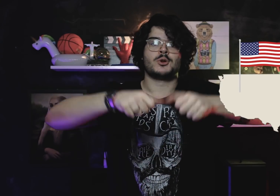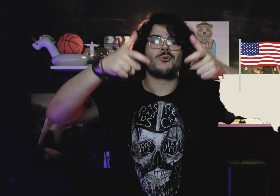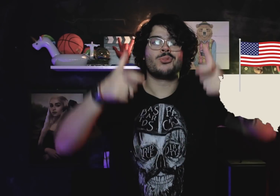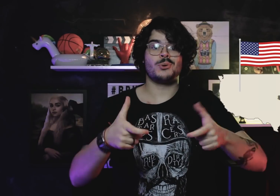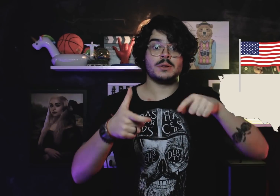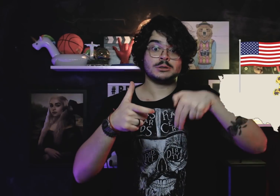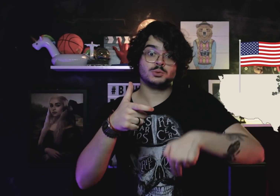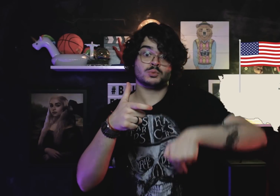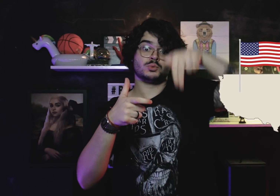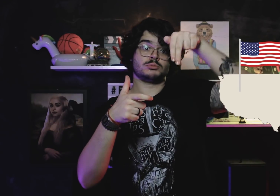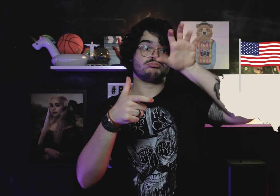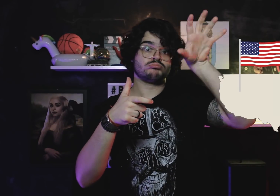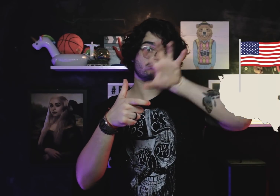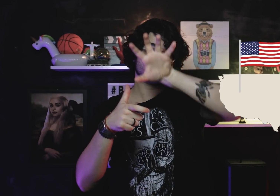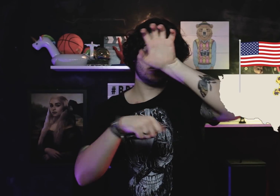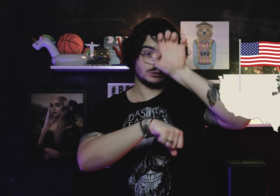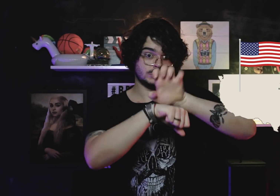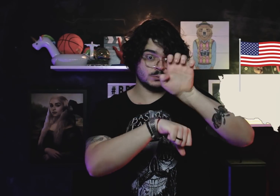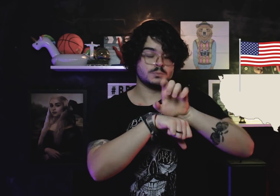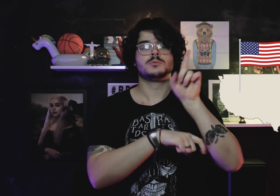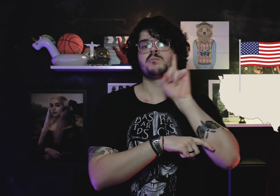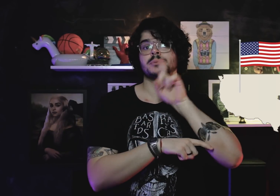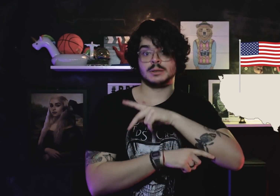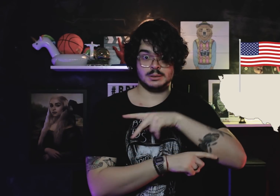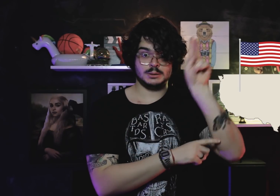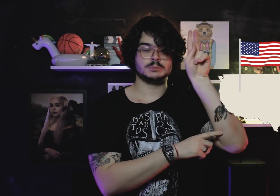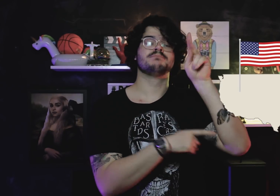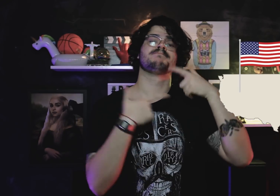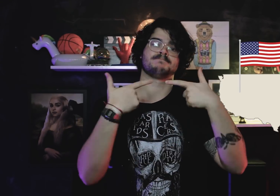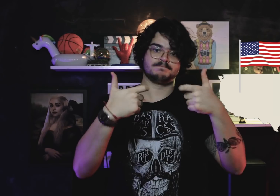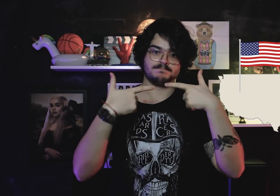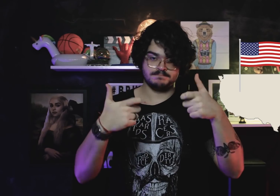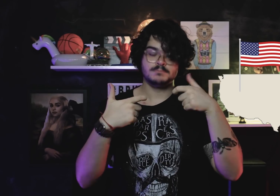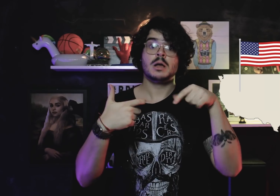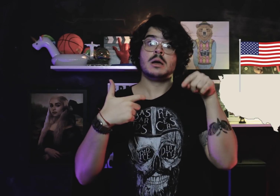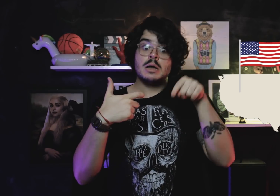in the north of the USA, it